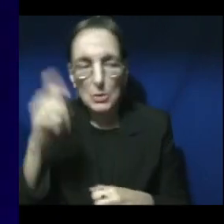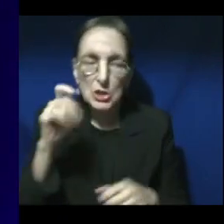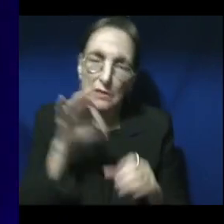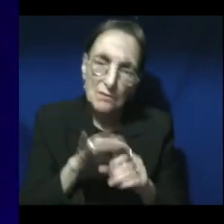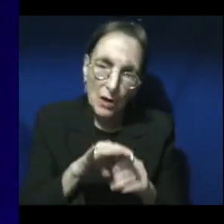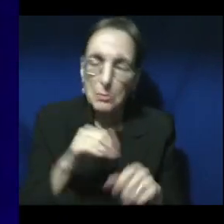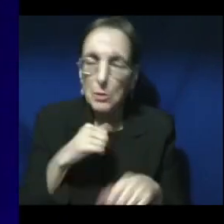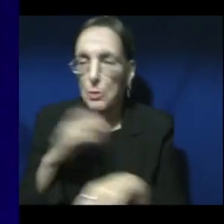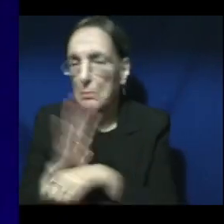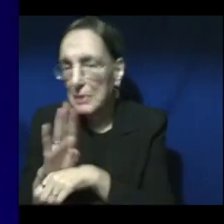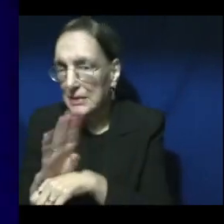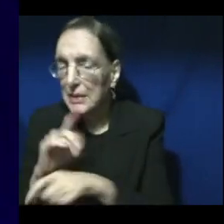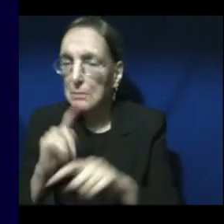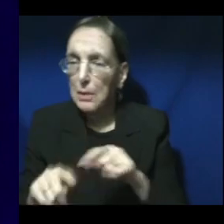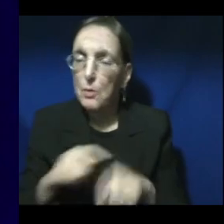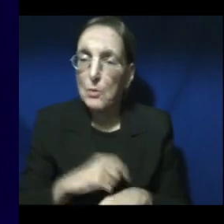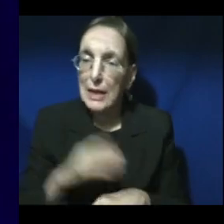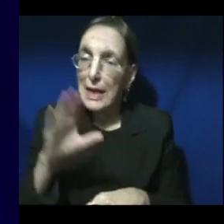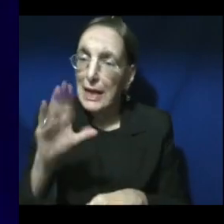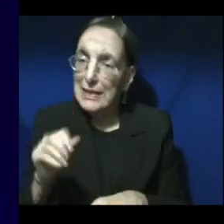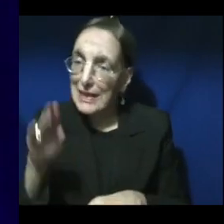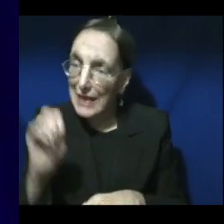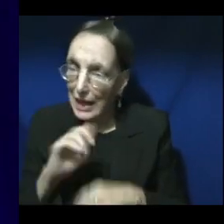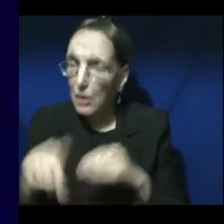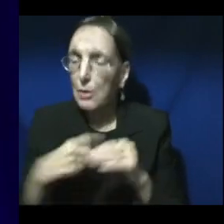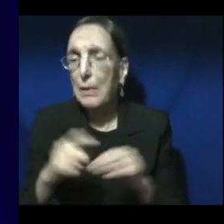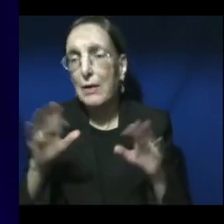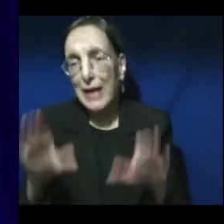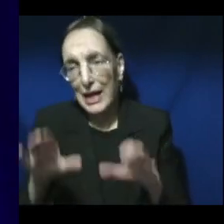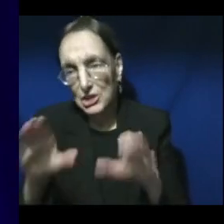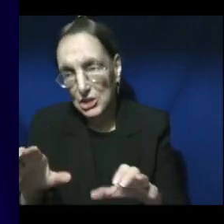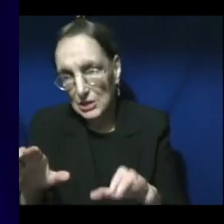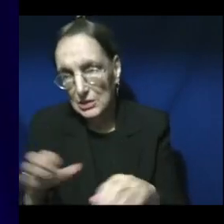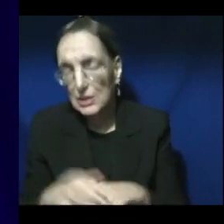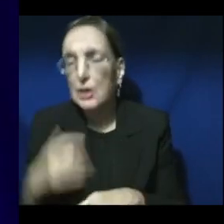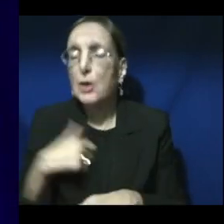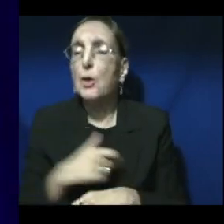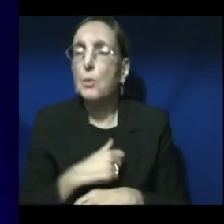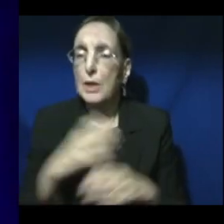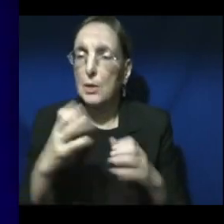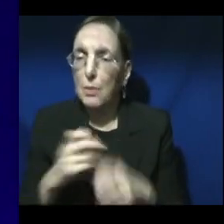actions are holding desired identities. We want to see ourselves as smart and knowledgeable and